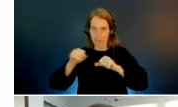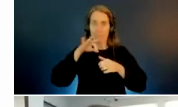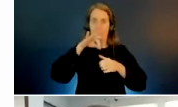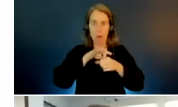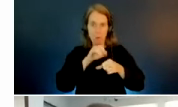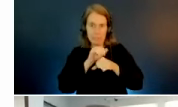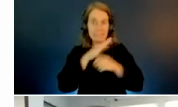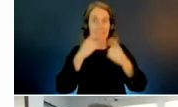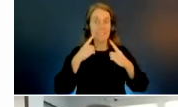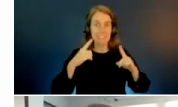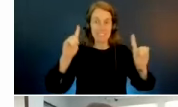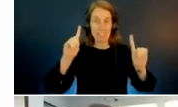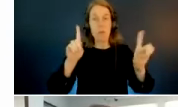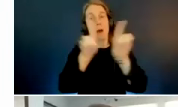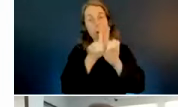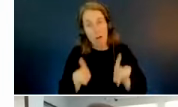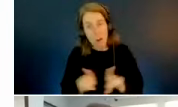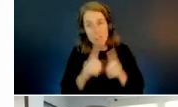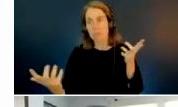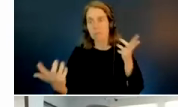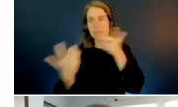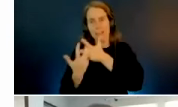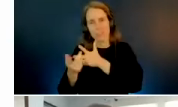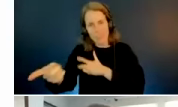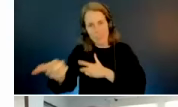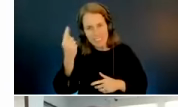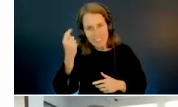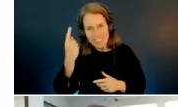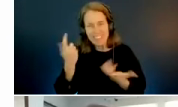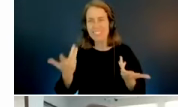in a way that's easy for you um in a way that doesn't cause you stress in a way